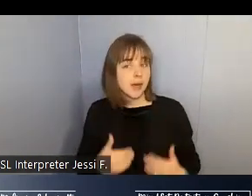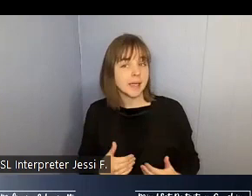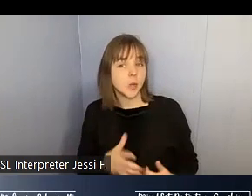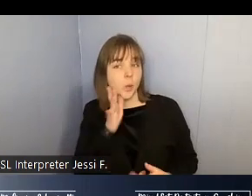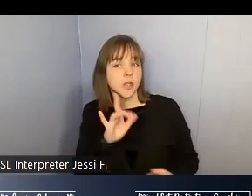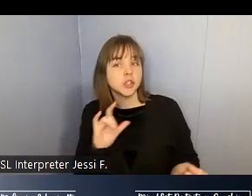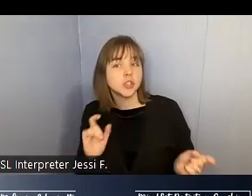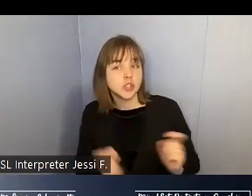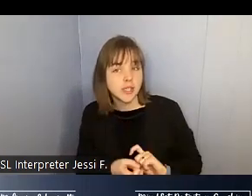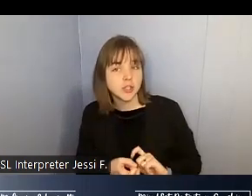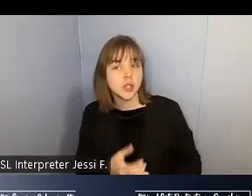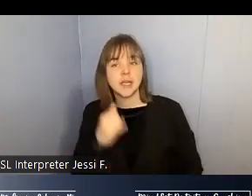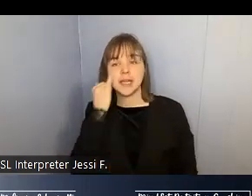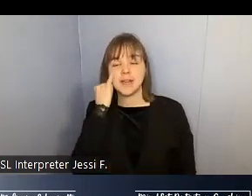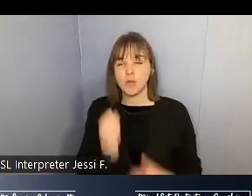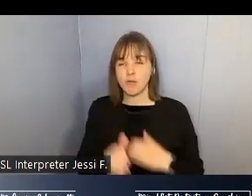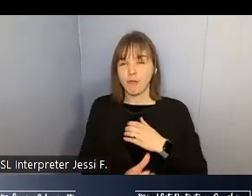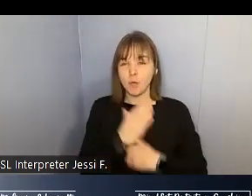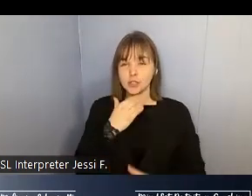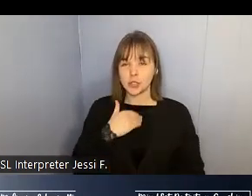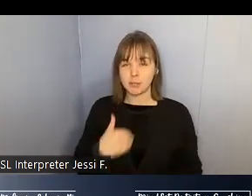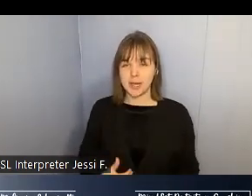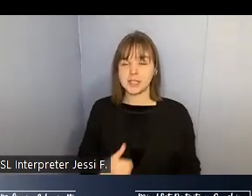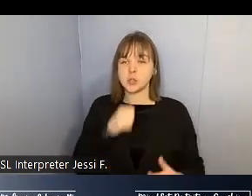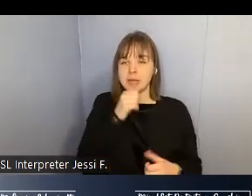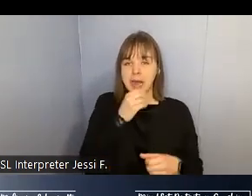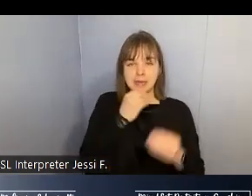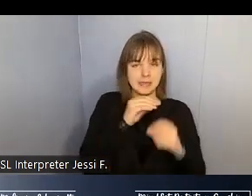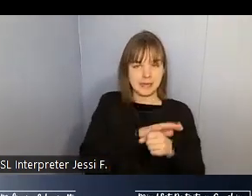calories and then we add exercise or over exercising on top of that,